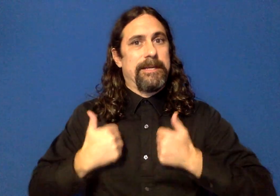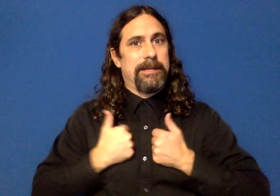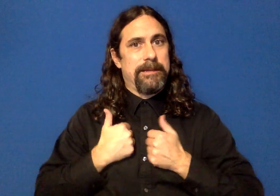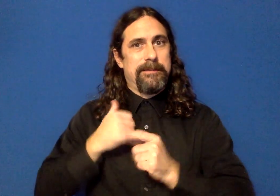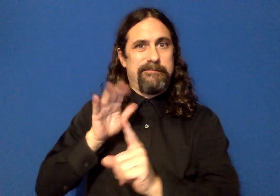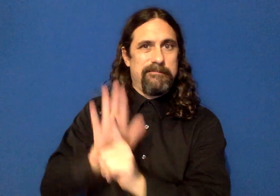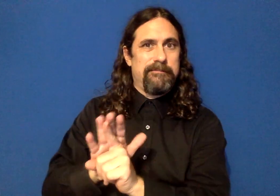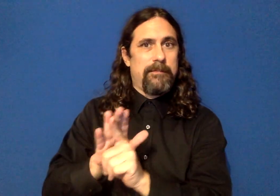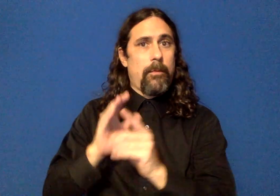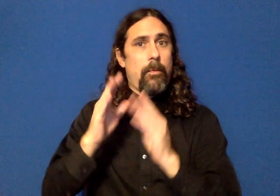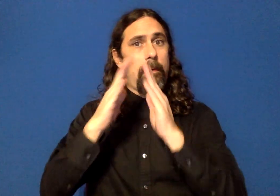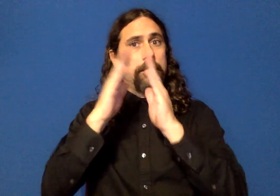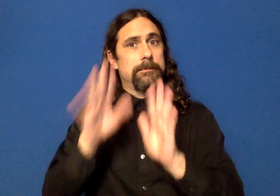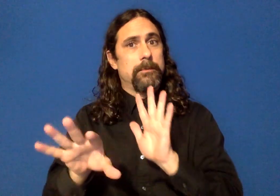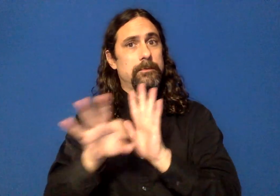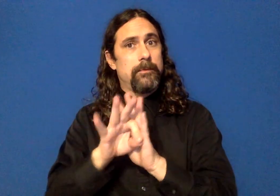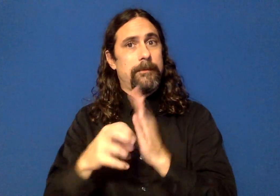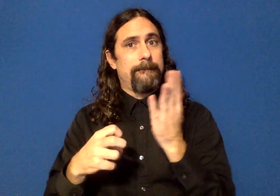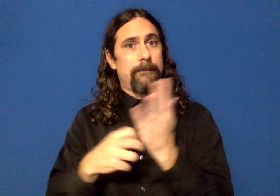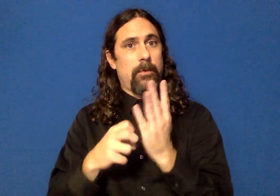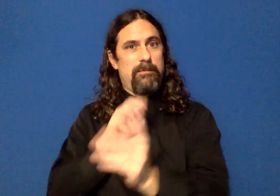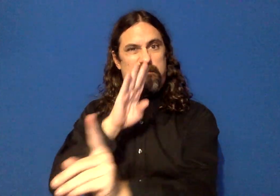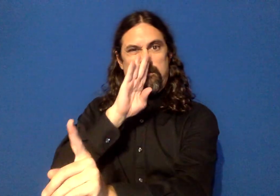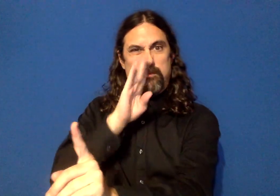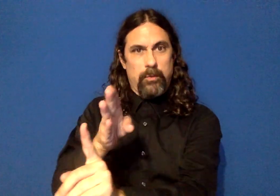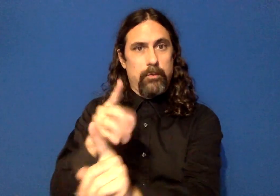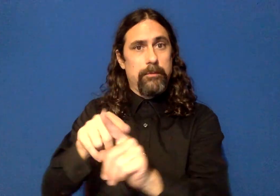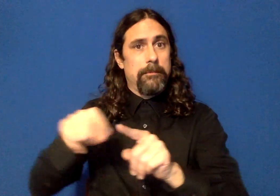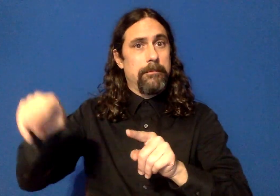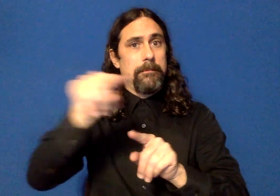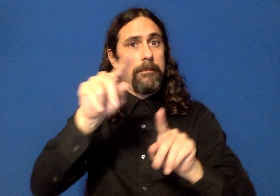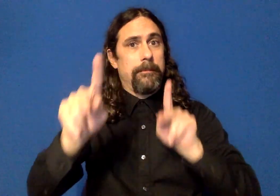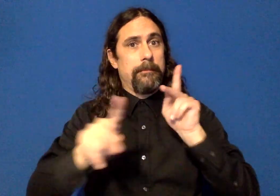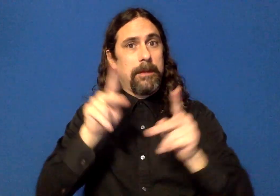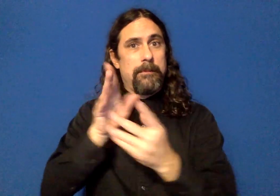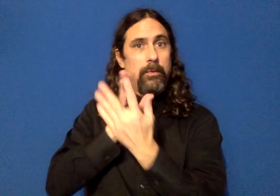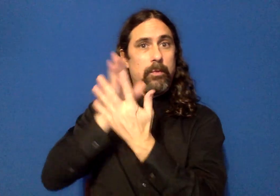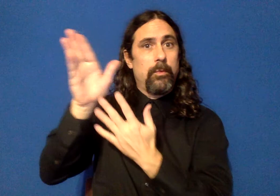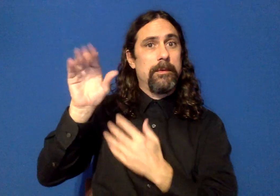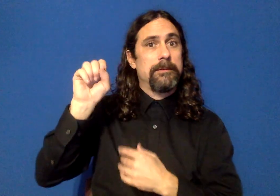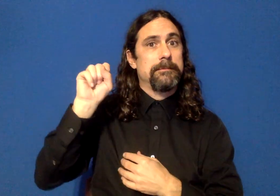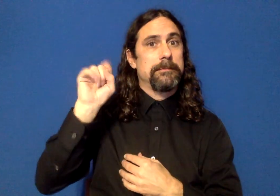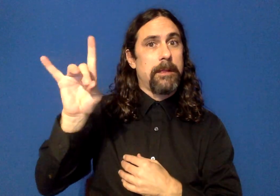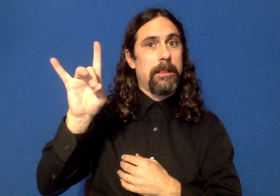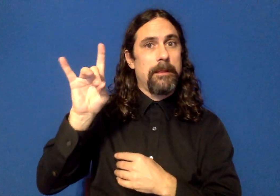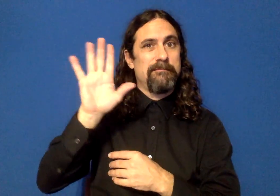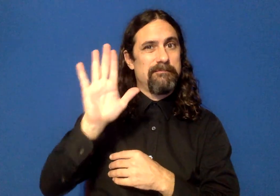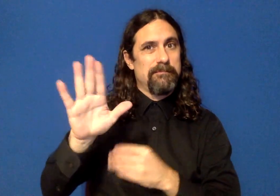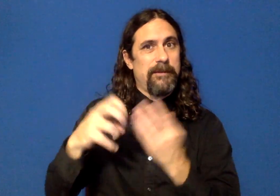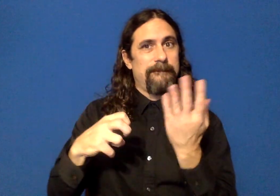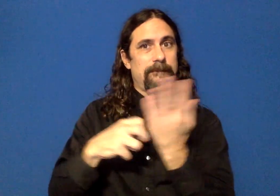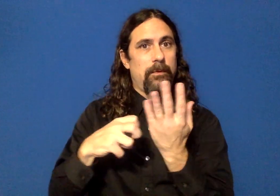Choice Vouchers directly to the public though Section 8 tenant-based vouchers are available